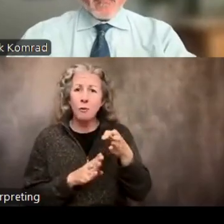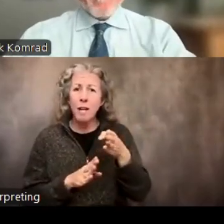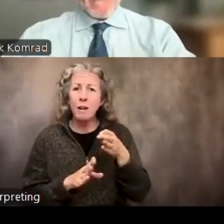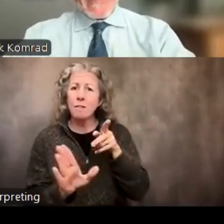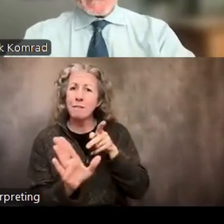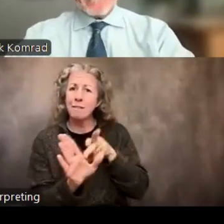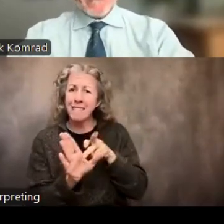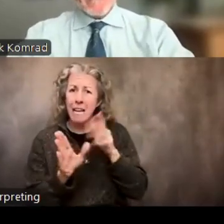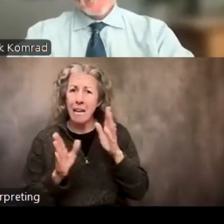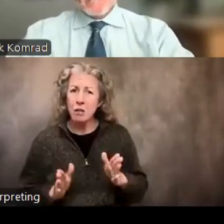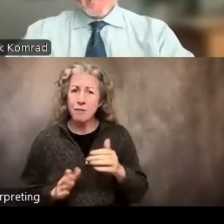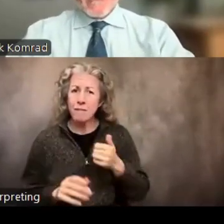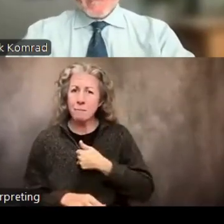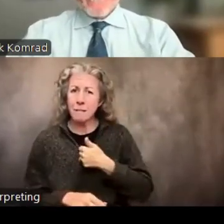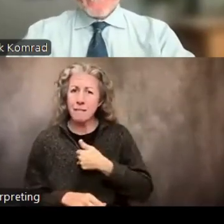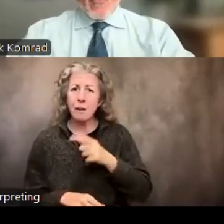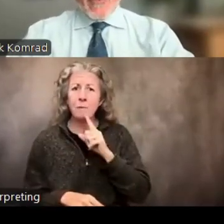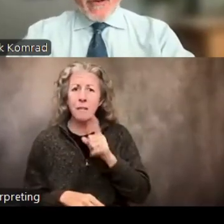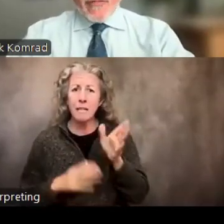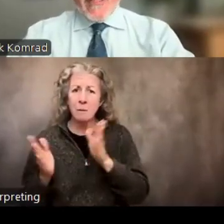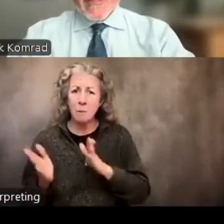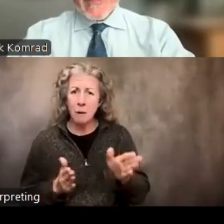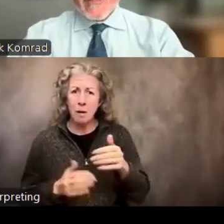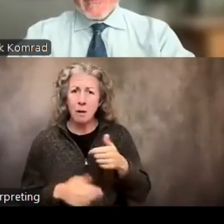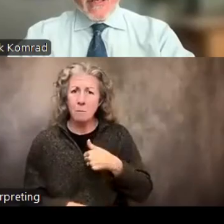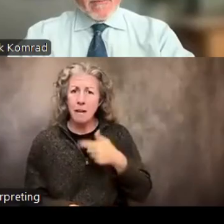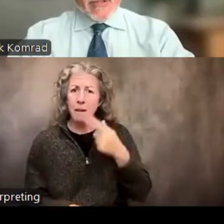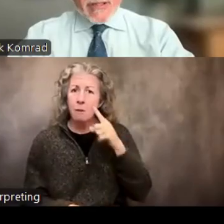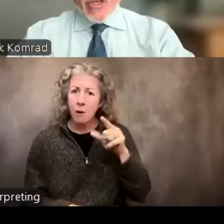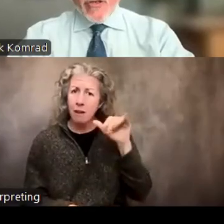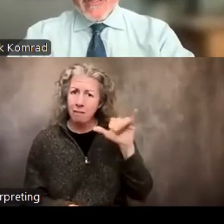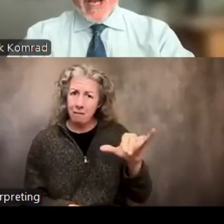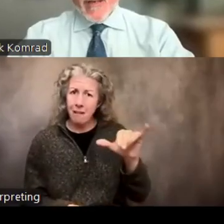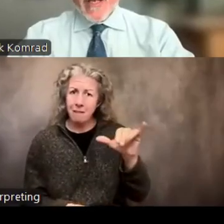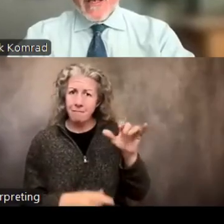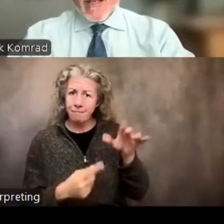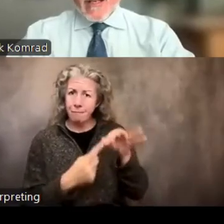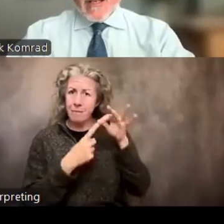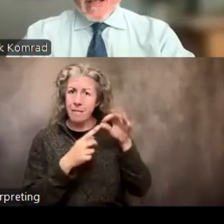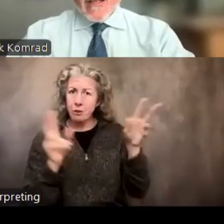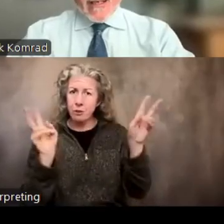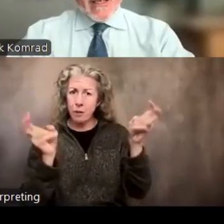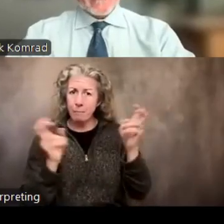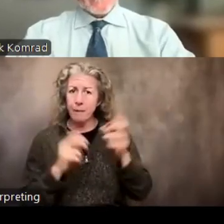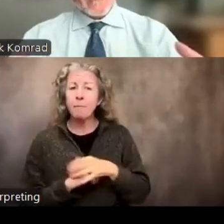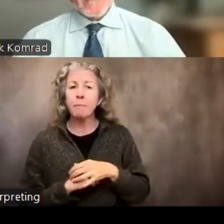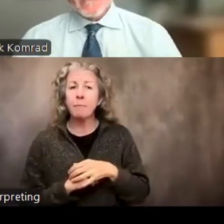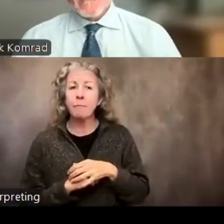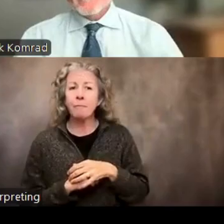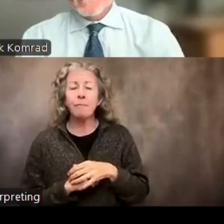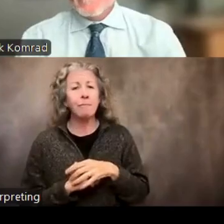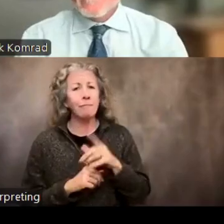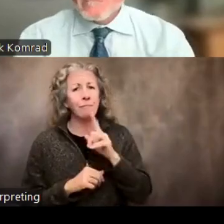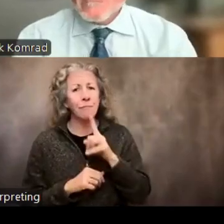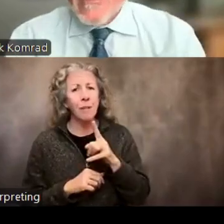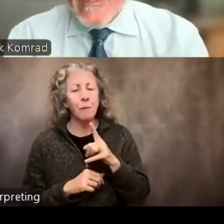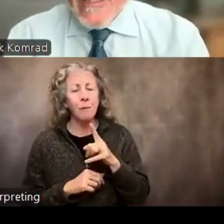prepared me for this particular topic that has really been a